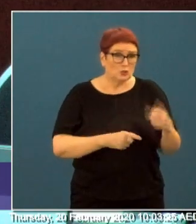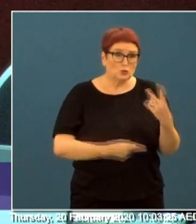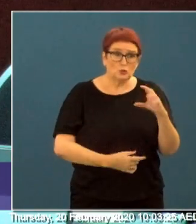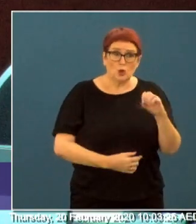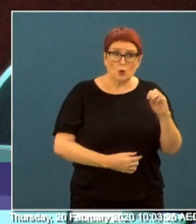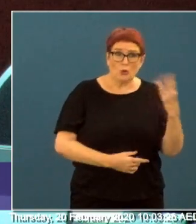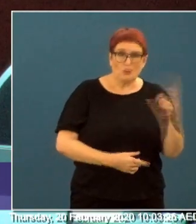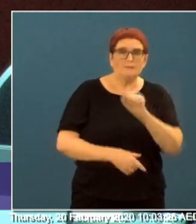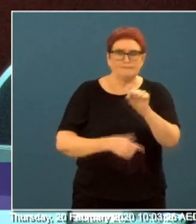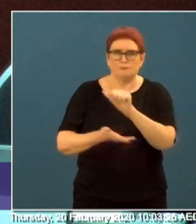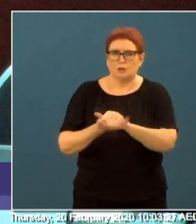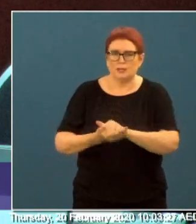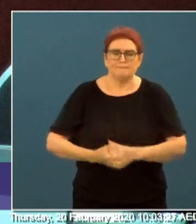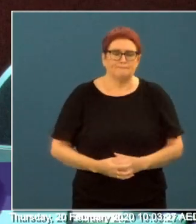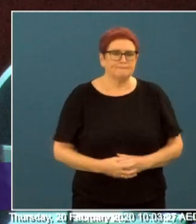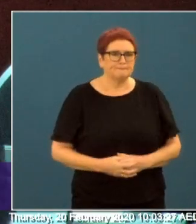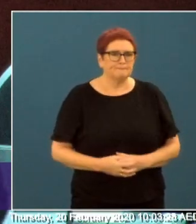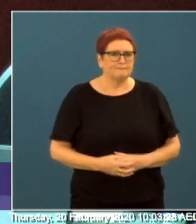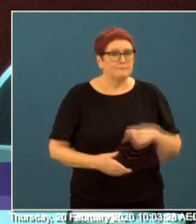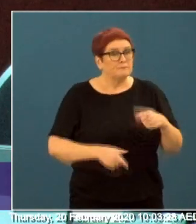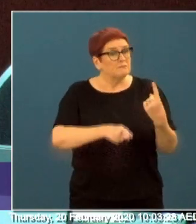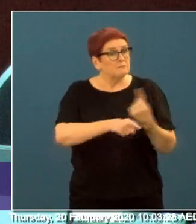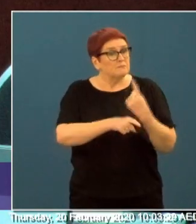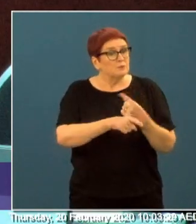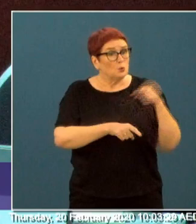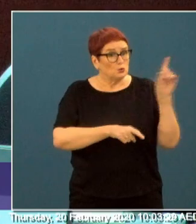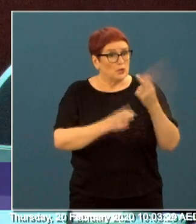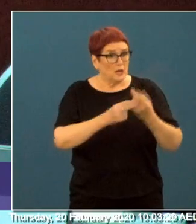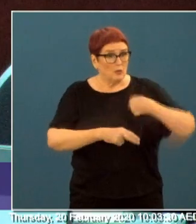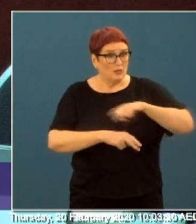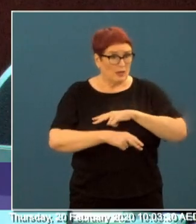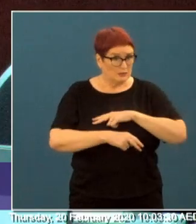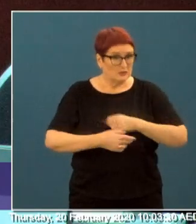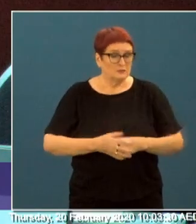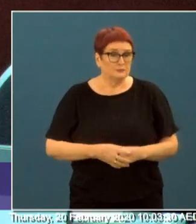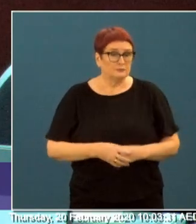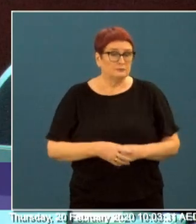Yes, I was. Are you speaking to the Commission today in your capacity as